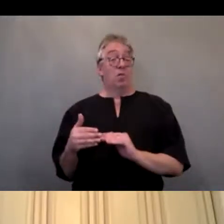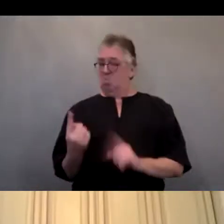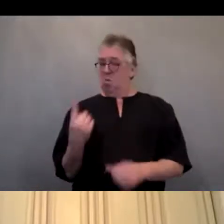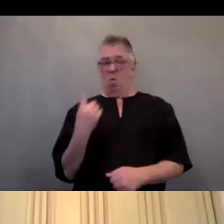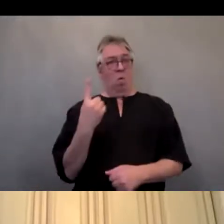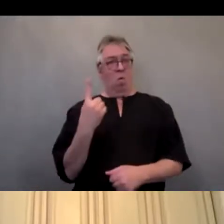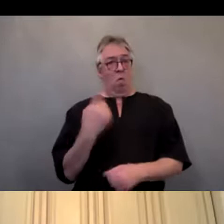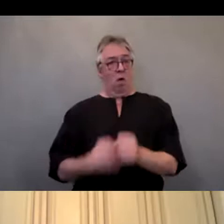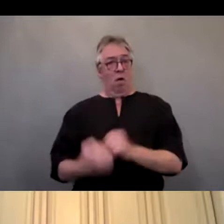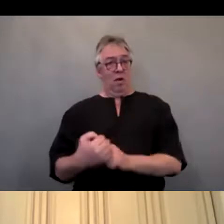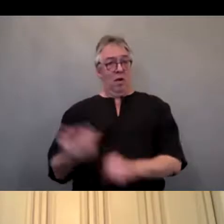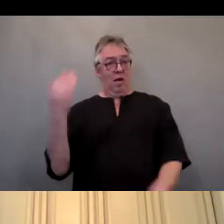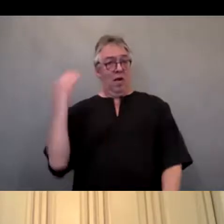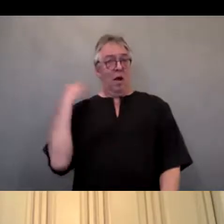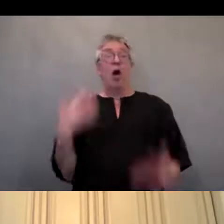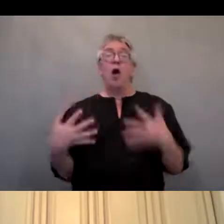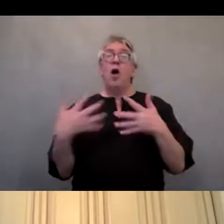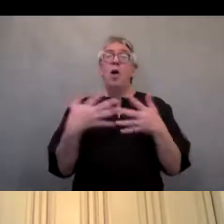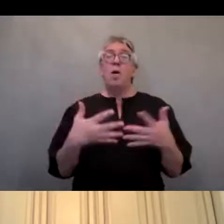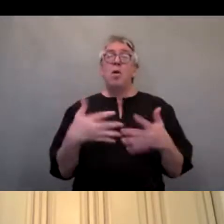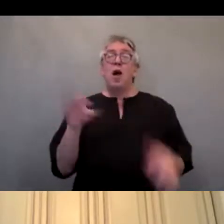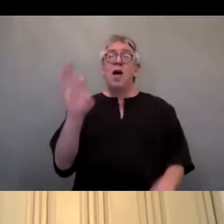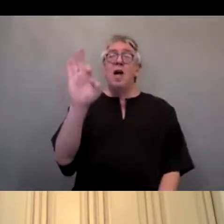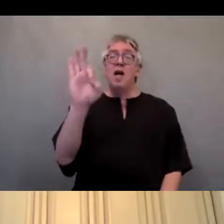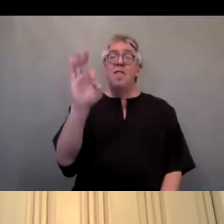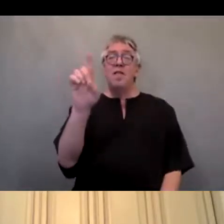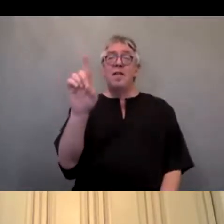my cochlear implant. Since that time, just